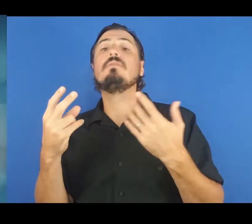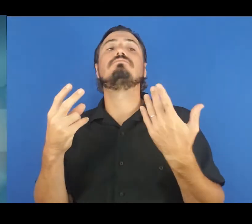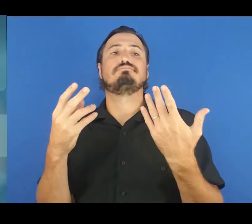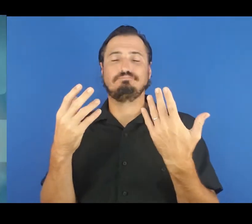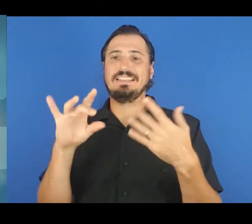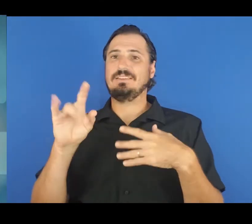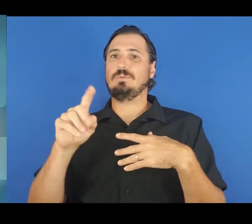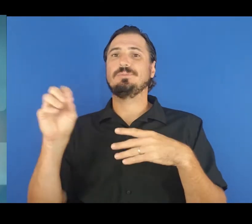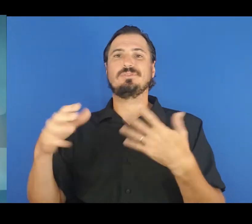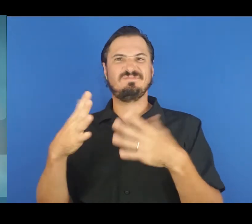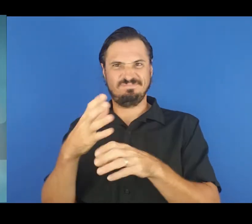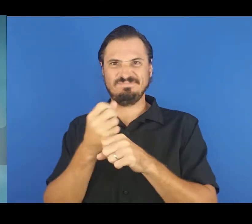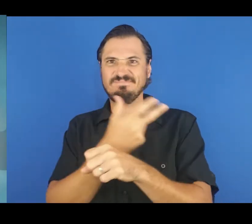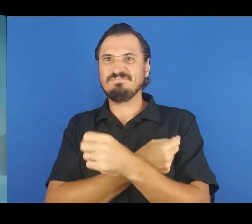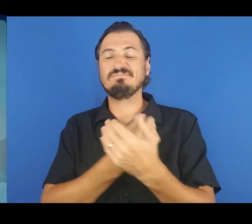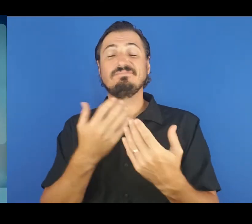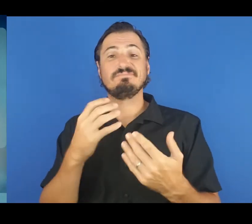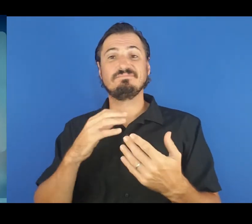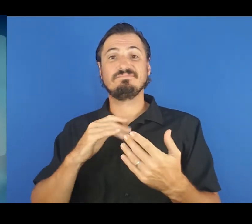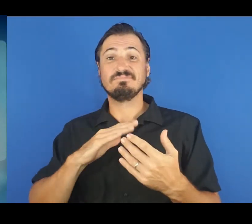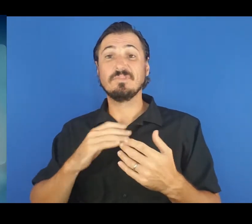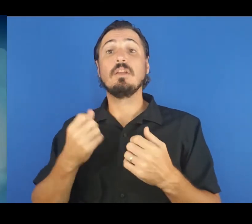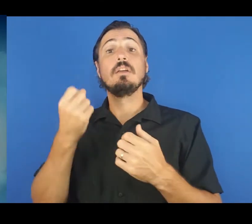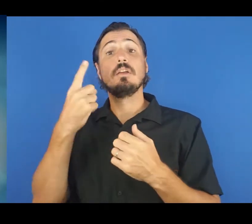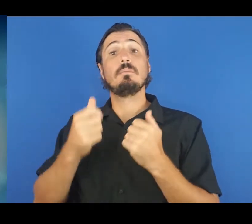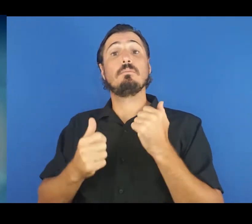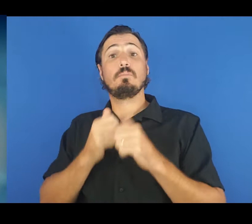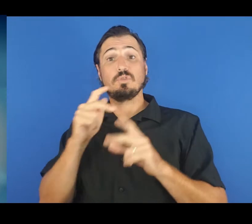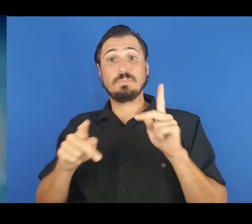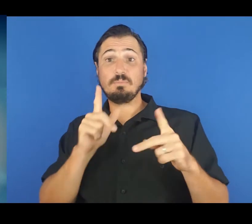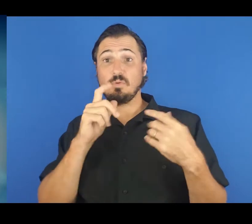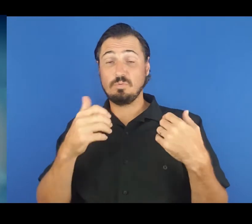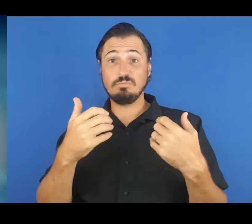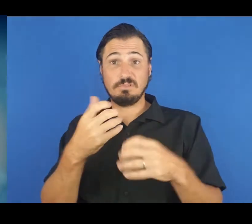Unfortunately, most of our active cases are in unvaccinated people.